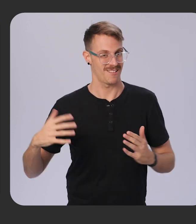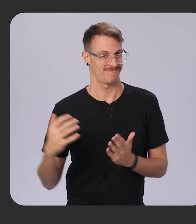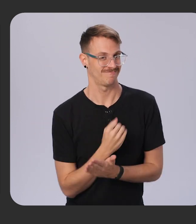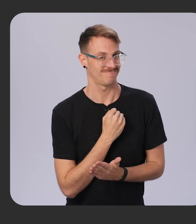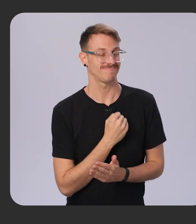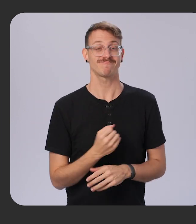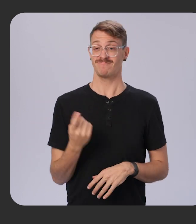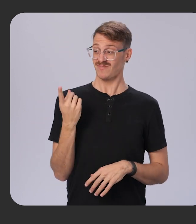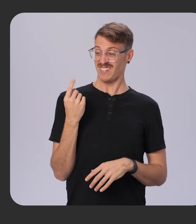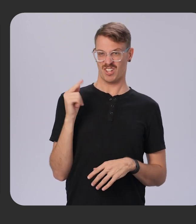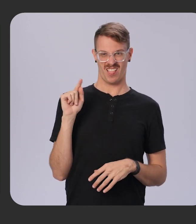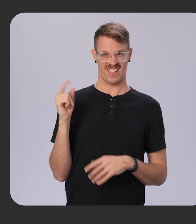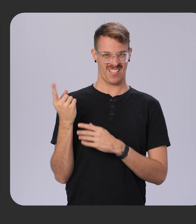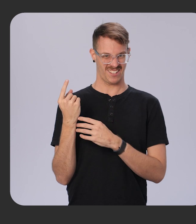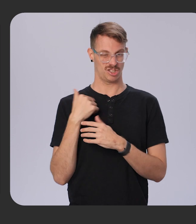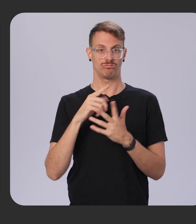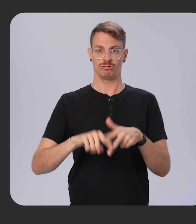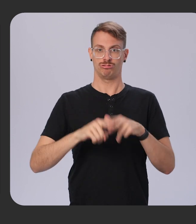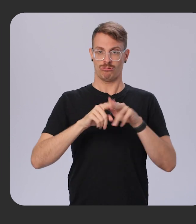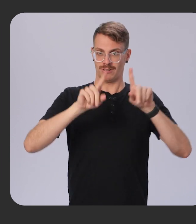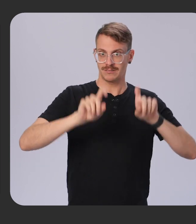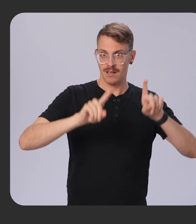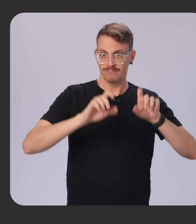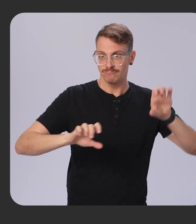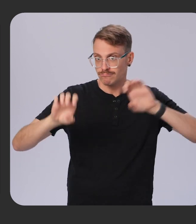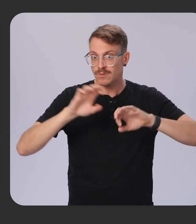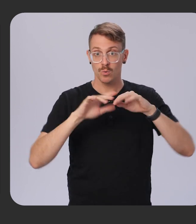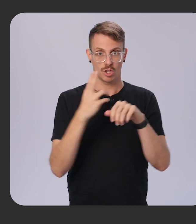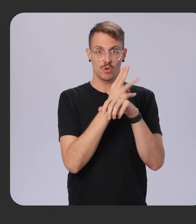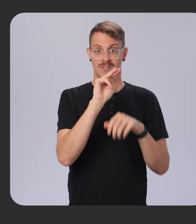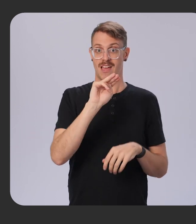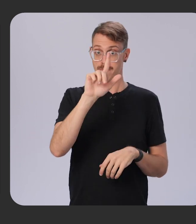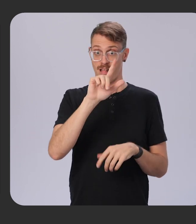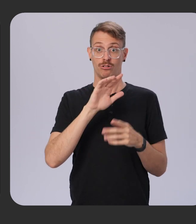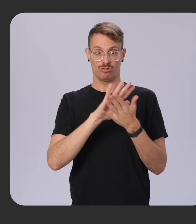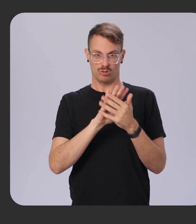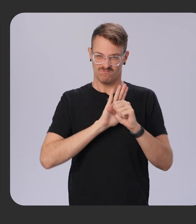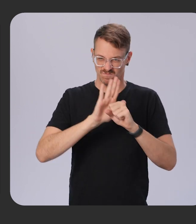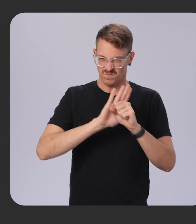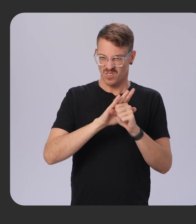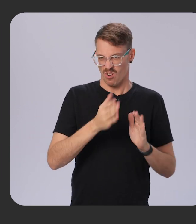Late last year, we started an experiment where we use ML to drive motion tracking in cases where